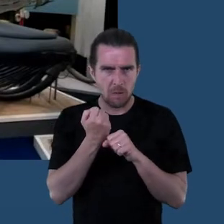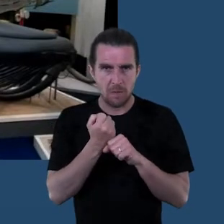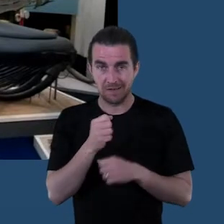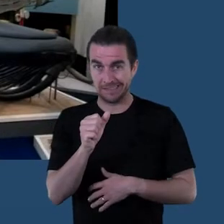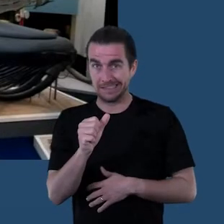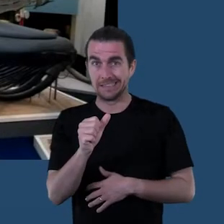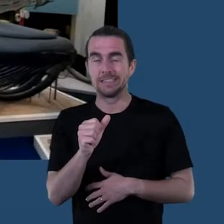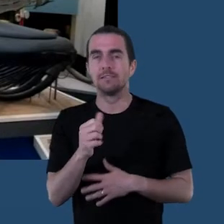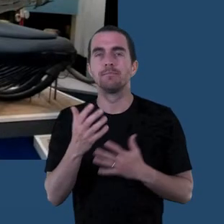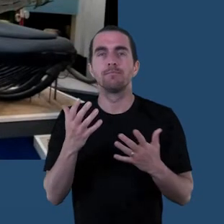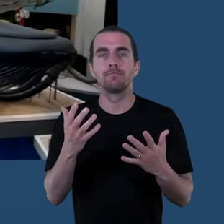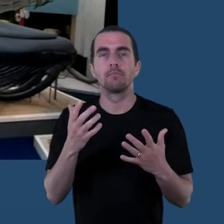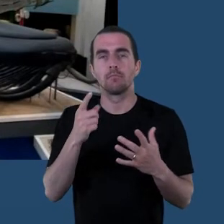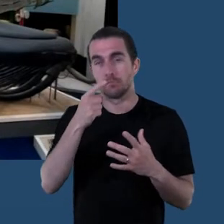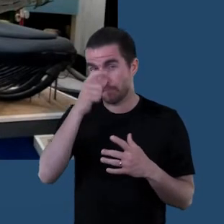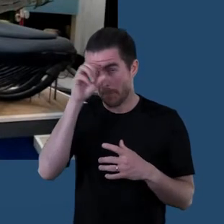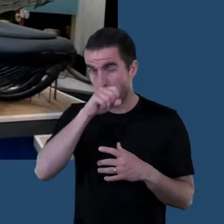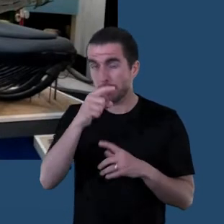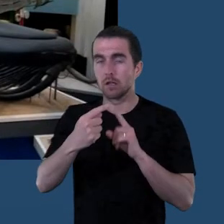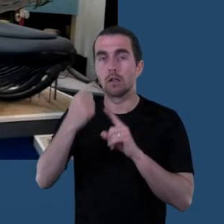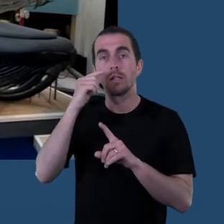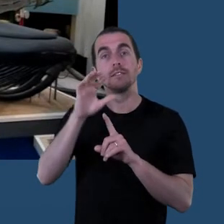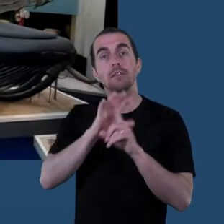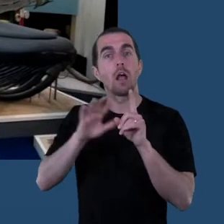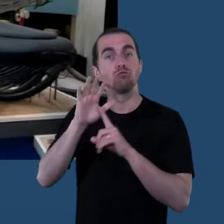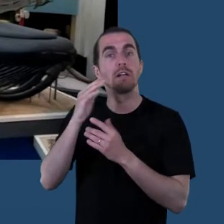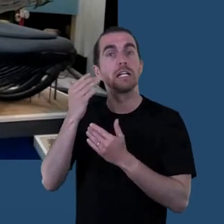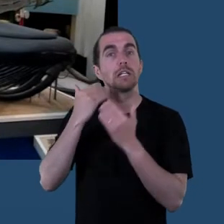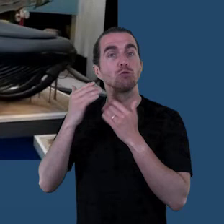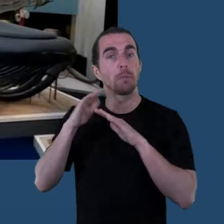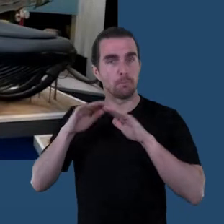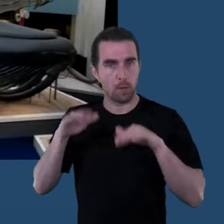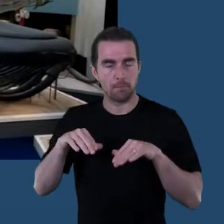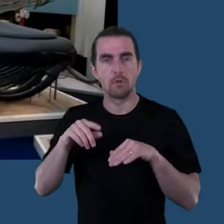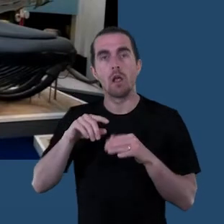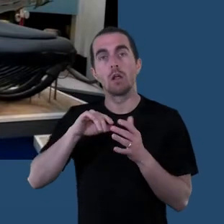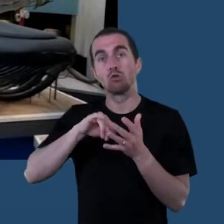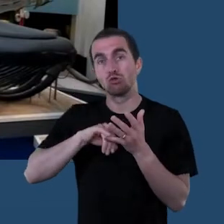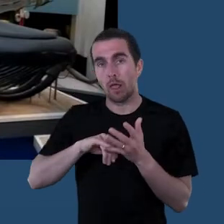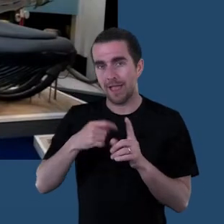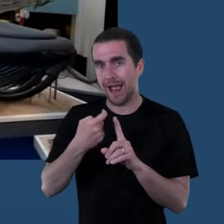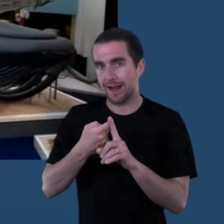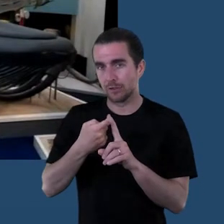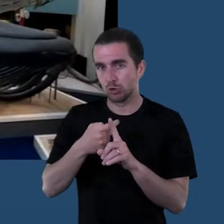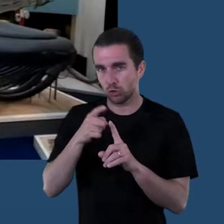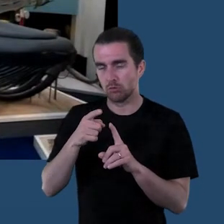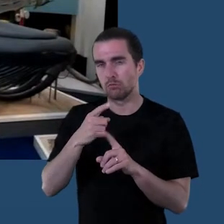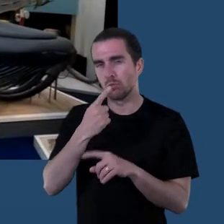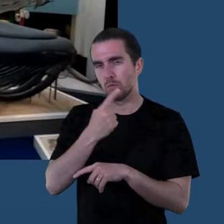Yeah. Bear in mind that the Natural History Museum in South Kensington opened in 1881,